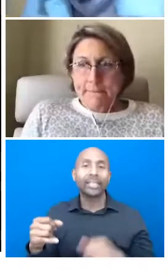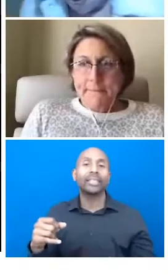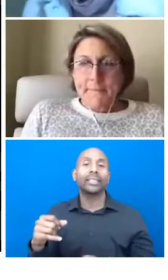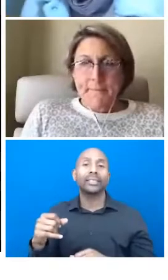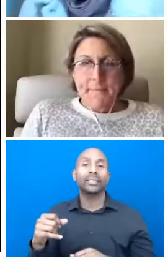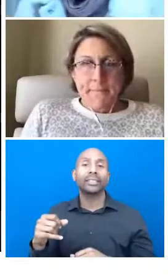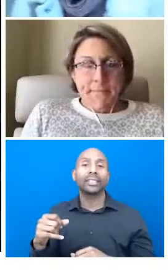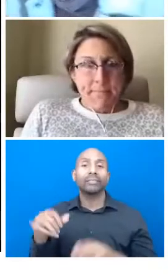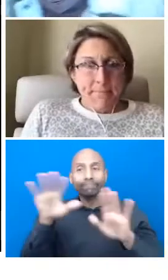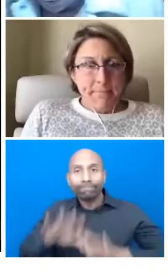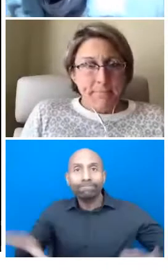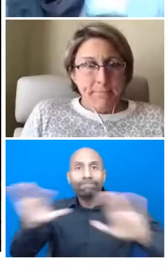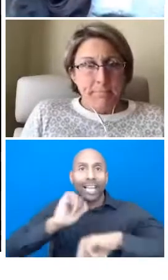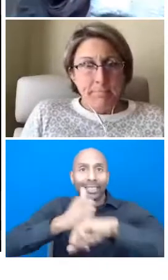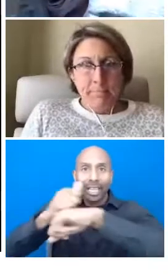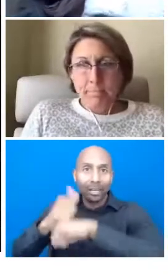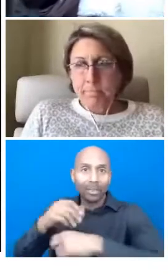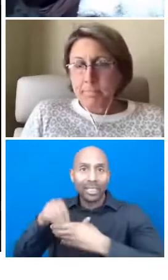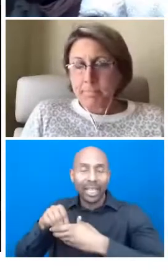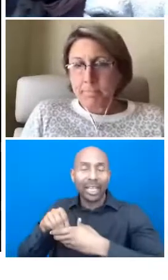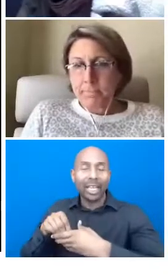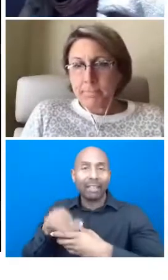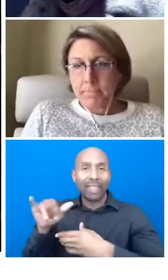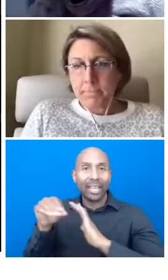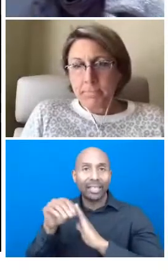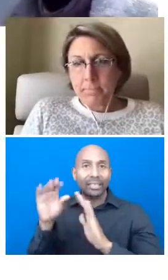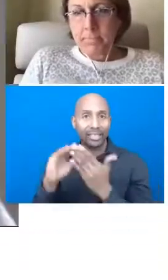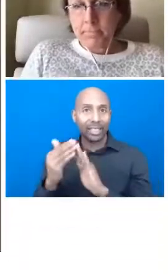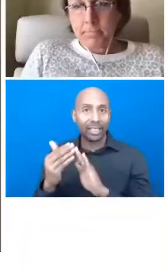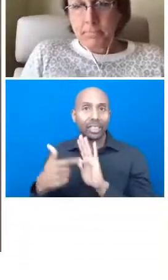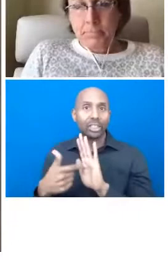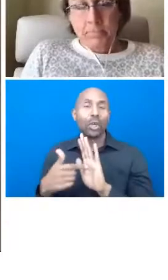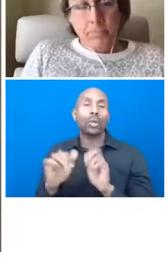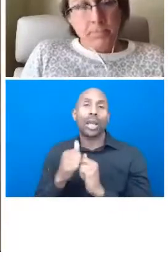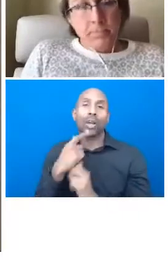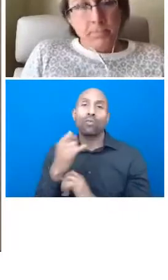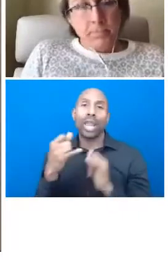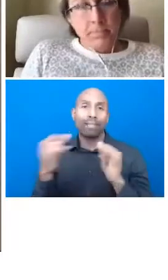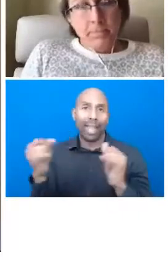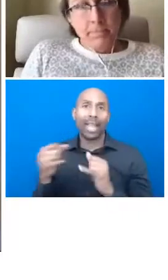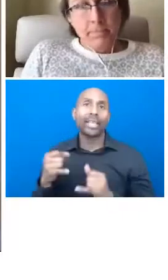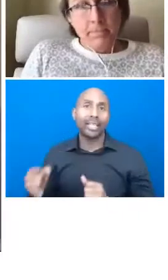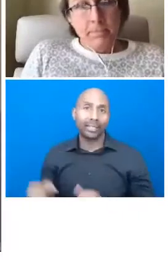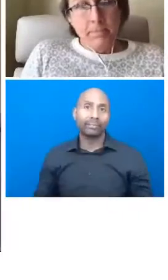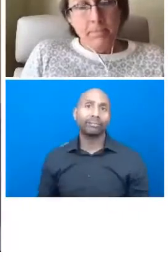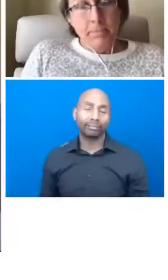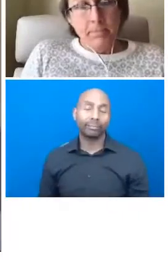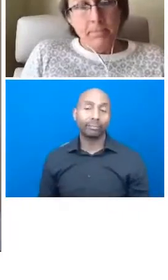It's really interesting that you've lived in most of these cities that you've made this work about.